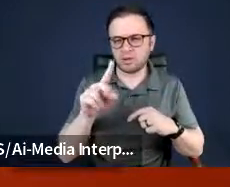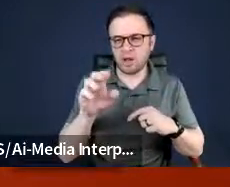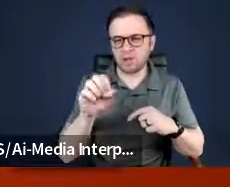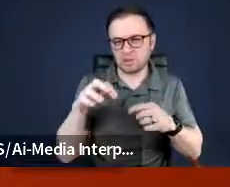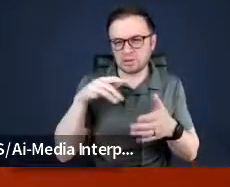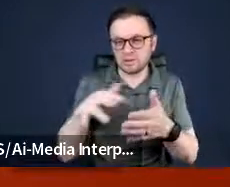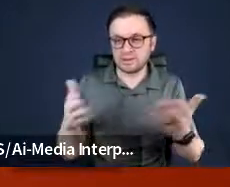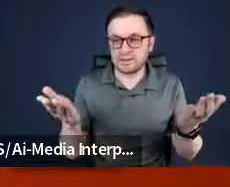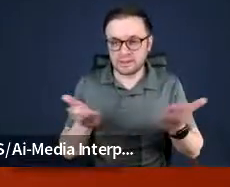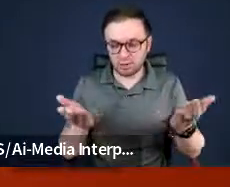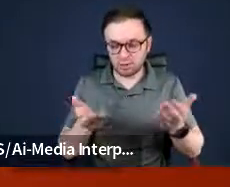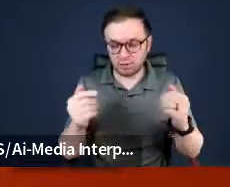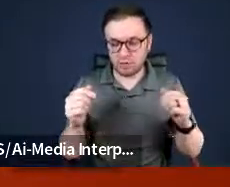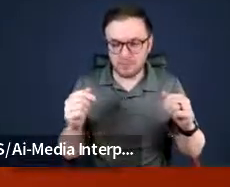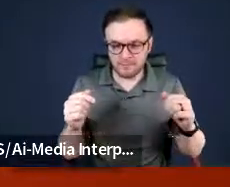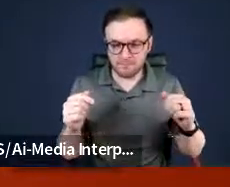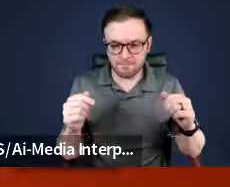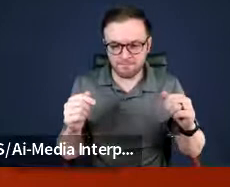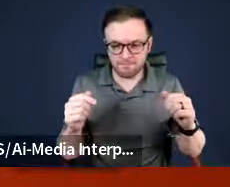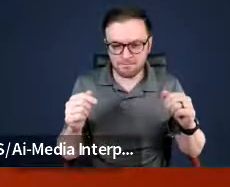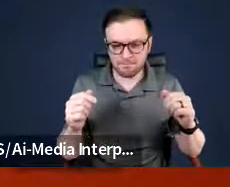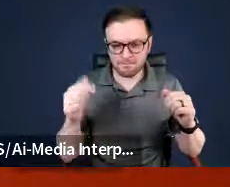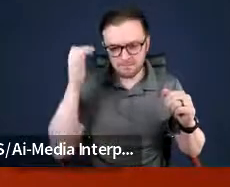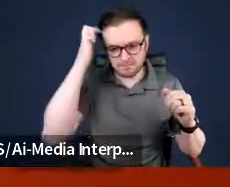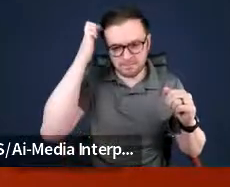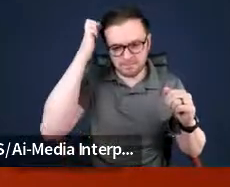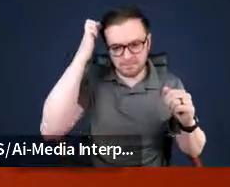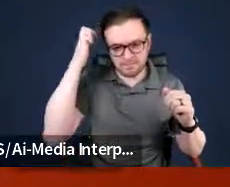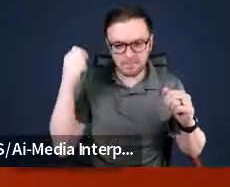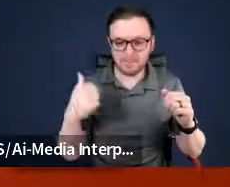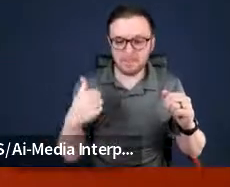and did my graduate studies here.